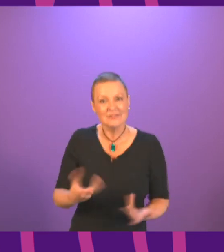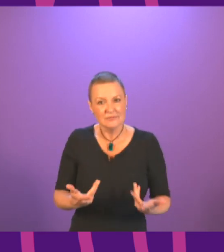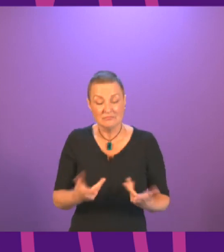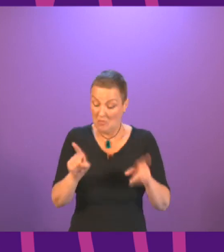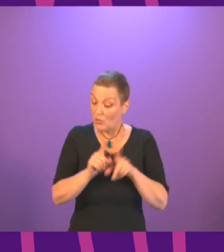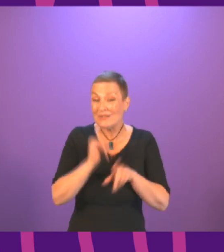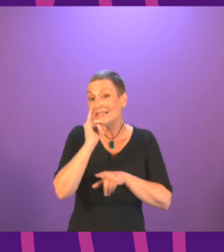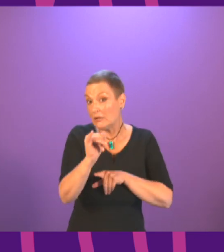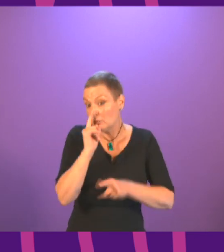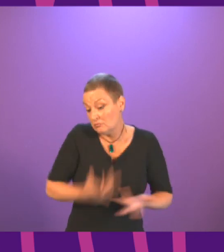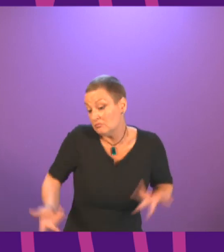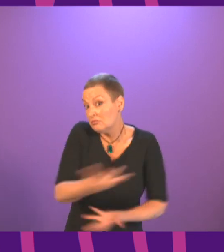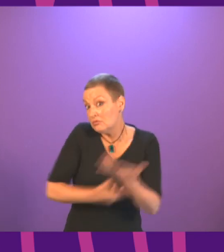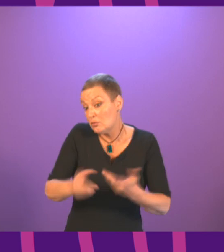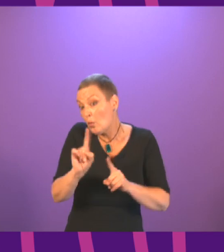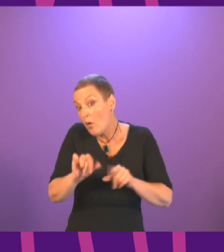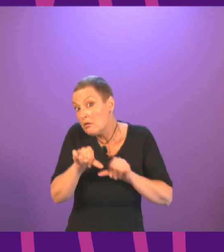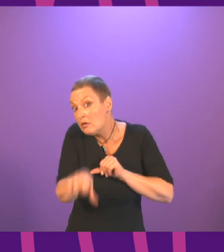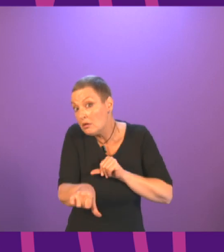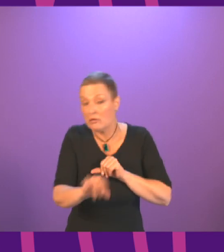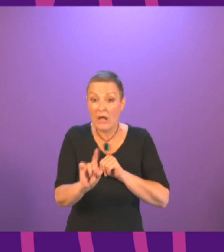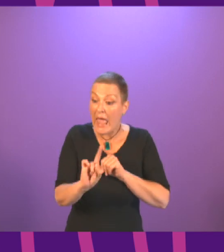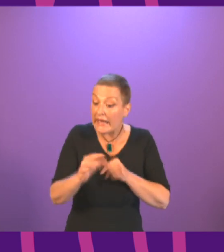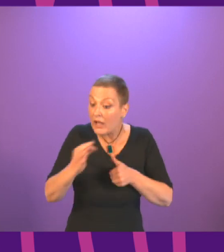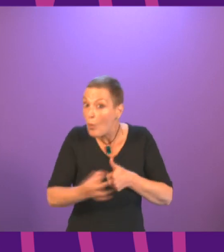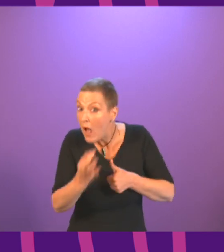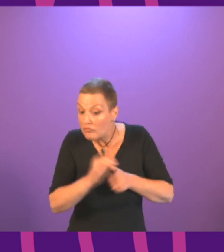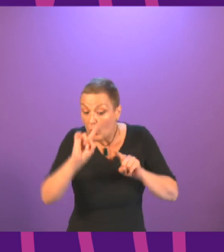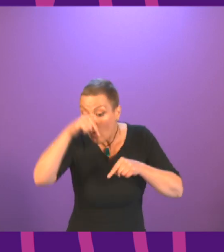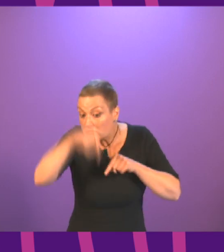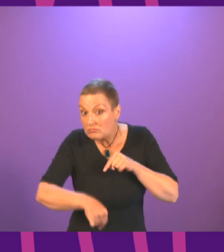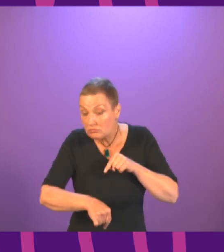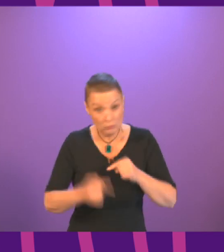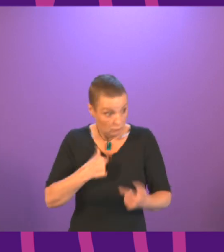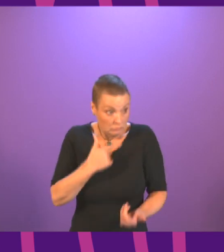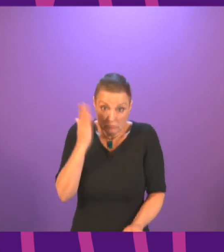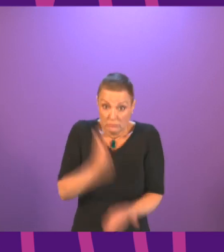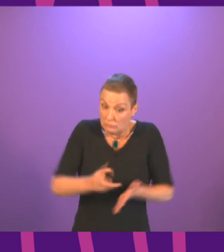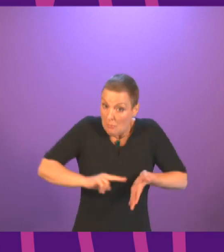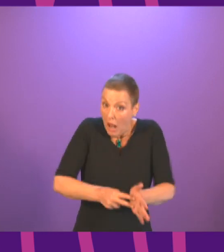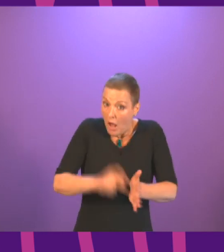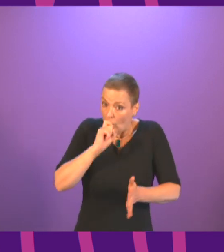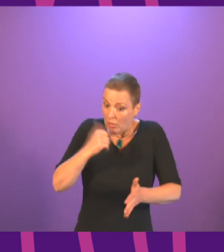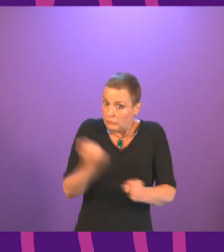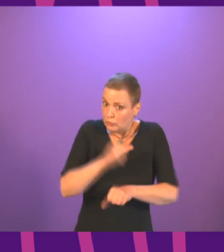discussions about the next step in establishing any inquiry. We intend to take that forward.